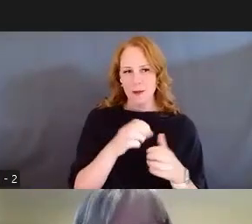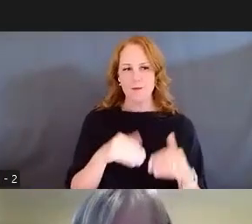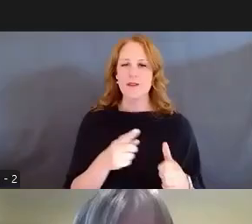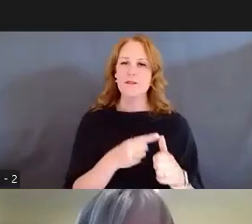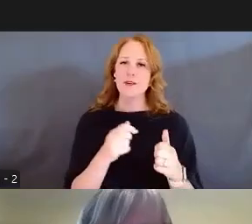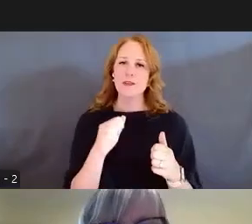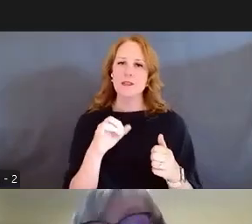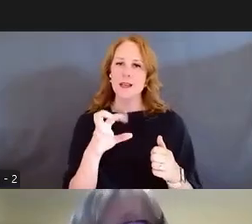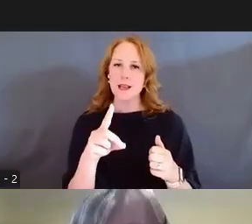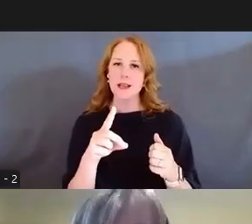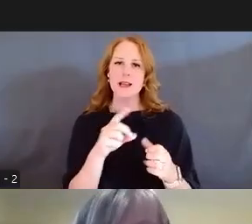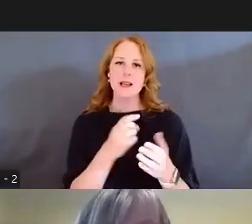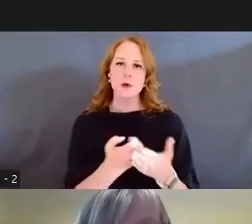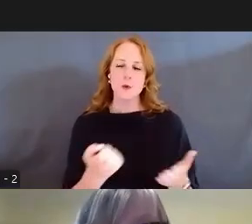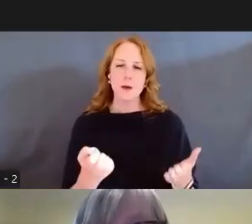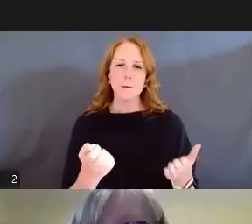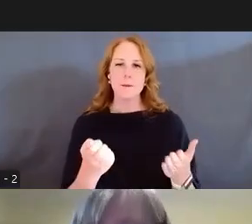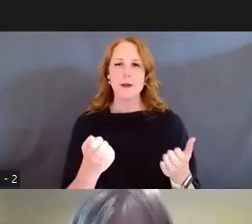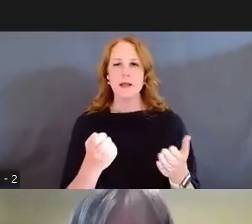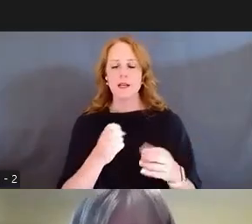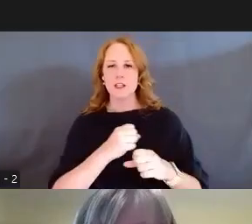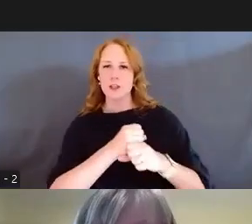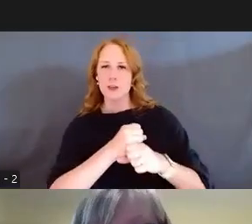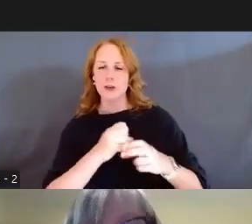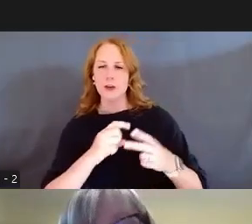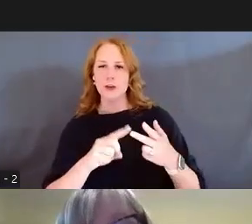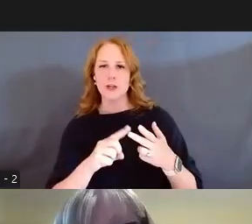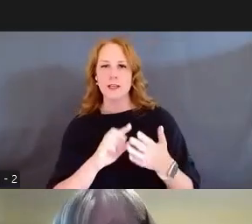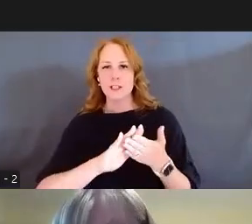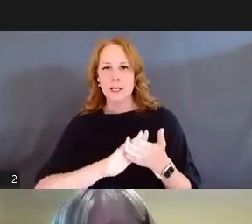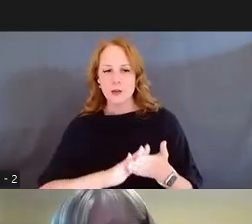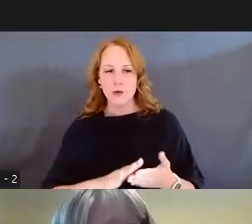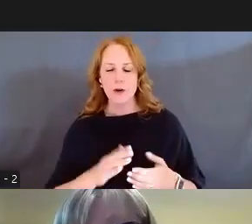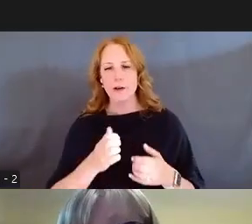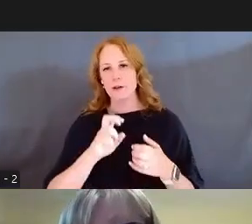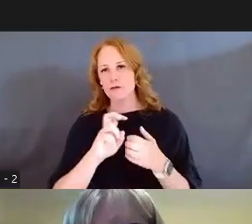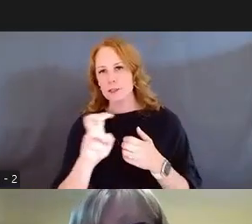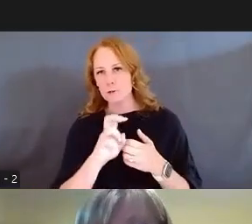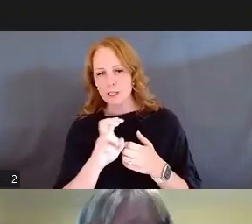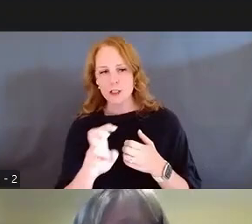security, janitorial services, transportation. Um, at the headquarters of Microsoft, there are small